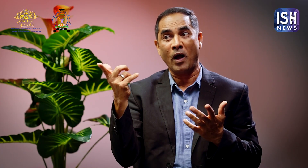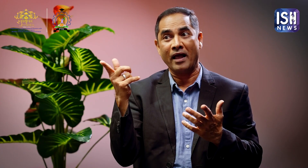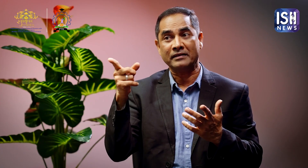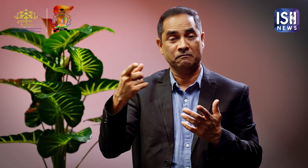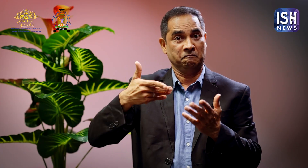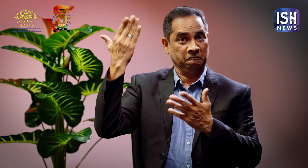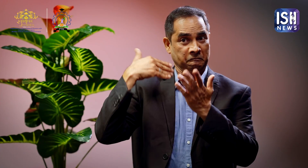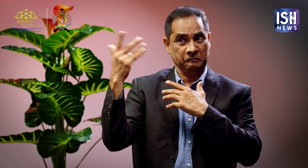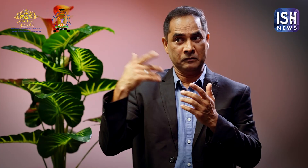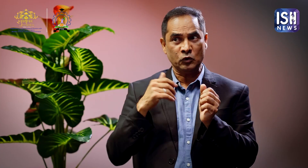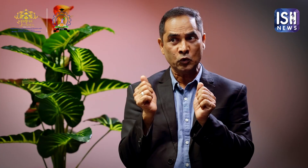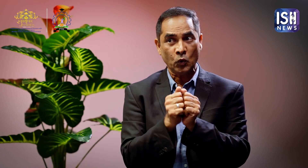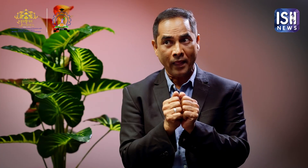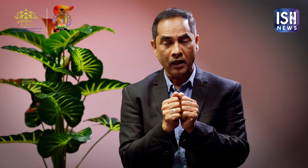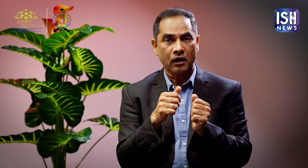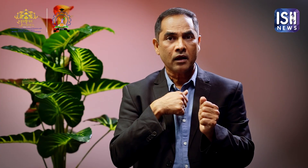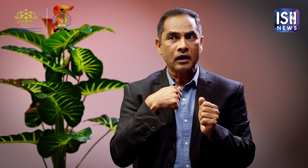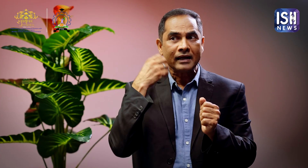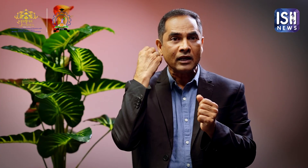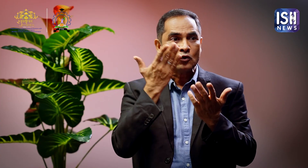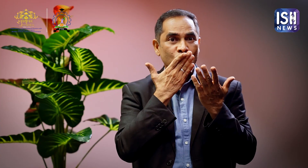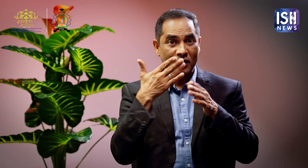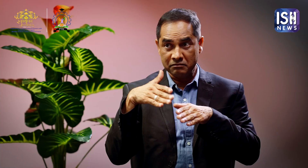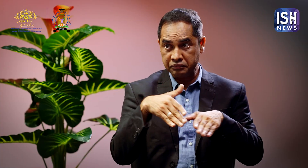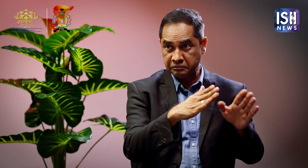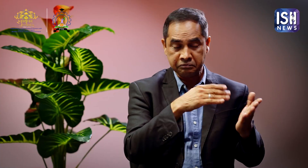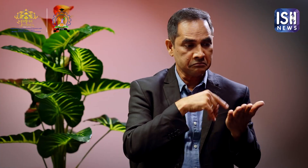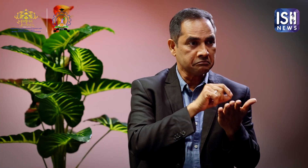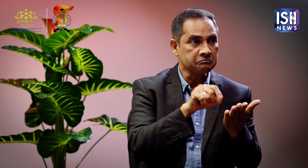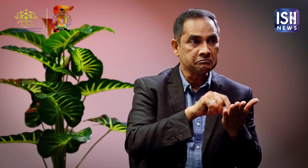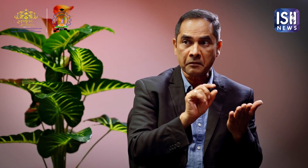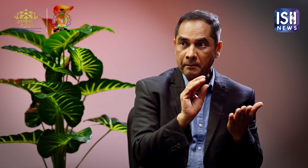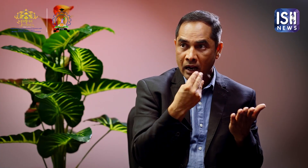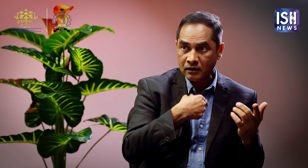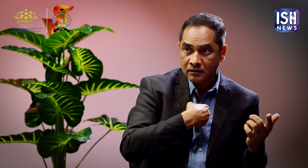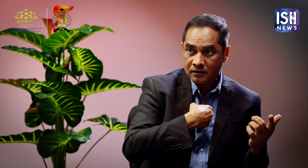Why? Because when we were children, I attended a hearing school where I was able to read and write,